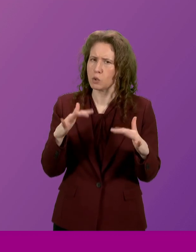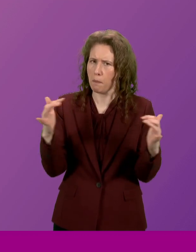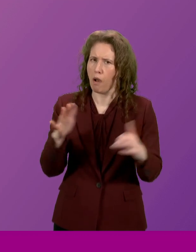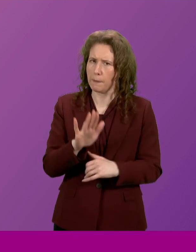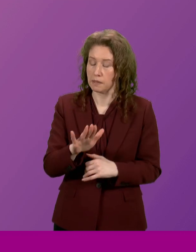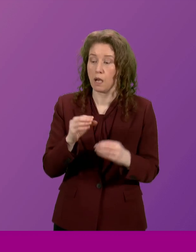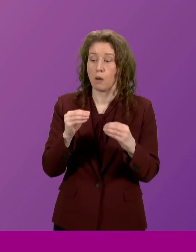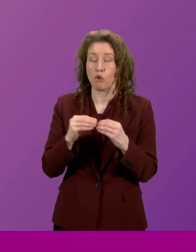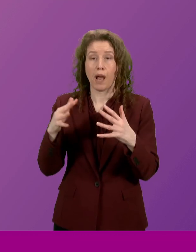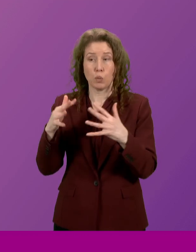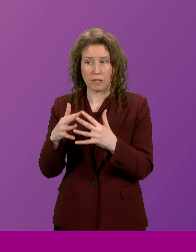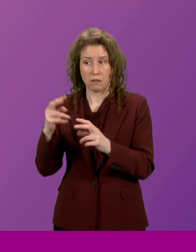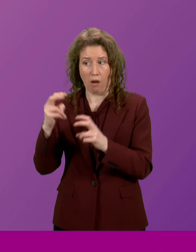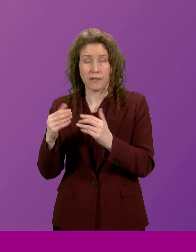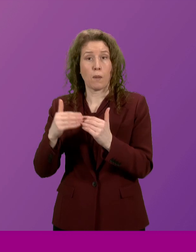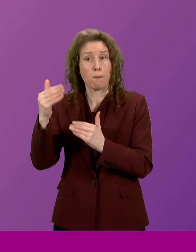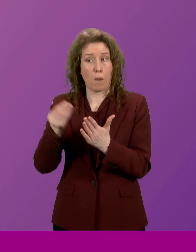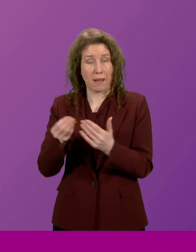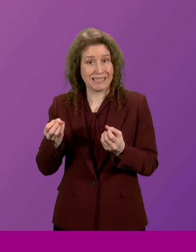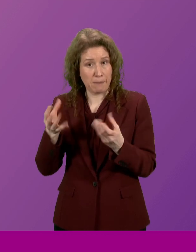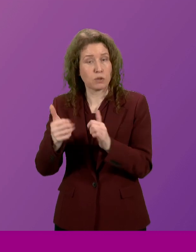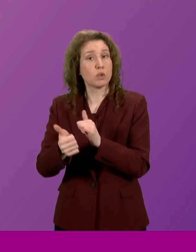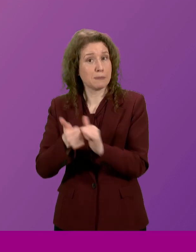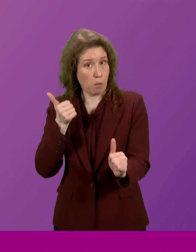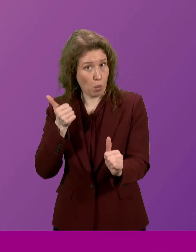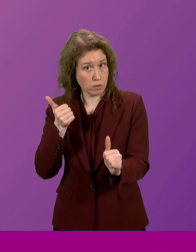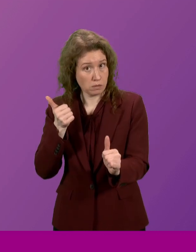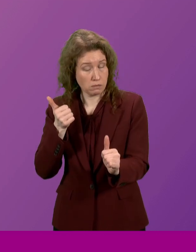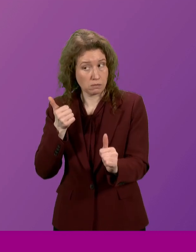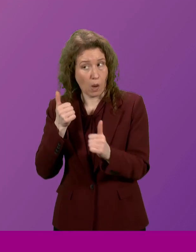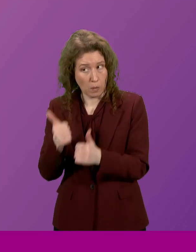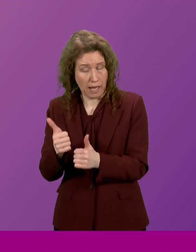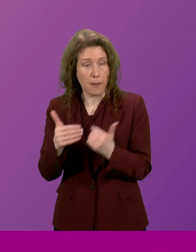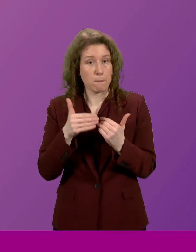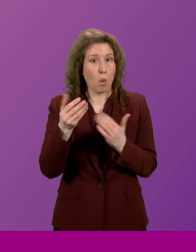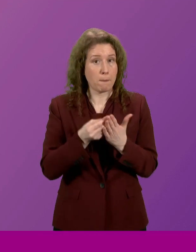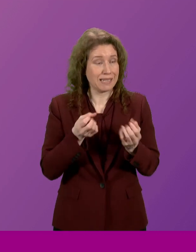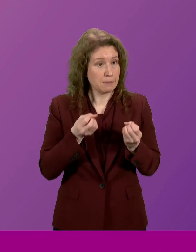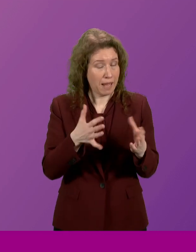Brian Whittle is arguing for more money to be spent on sport and on local government.